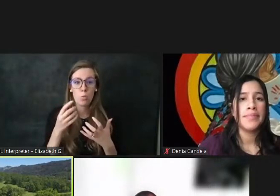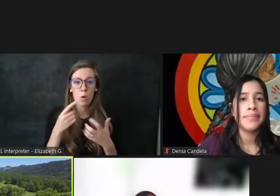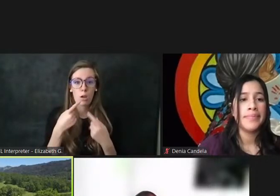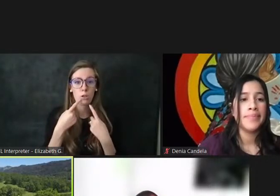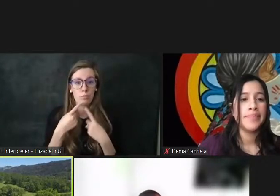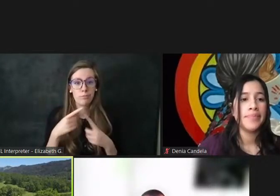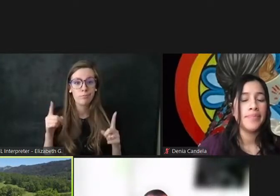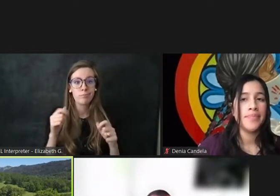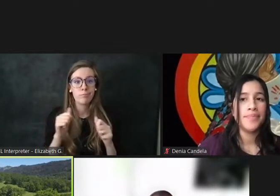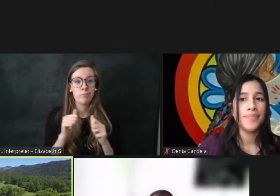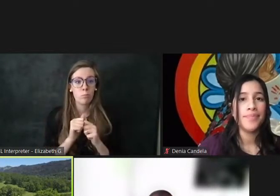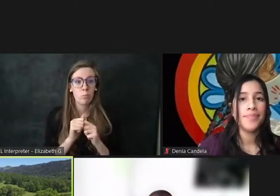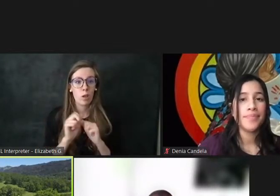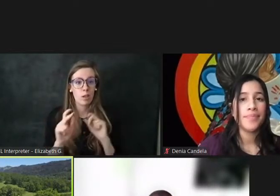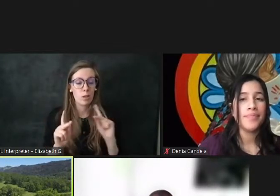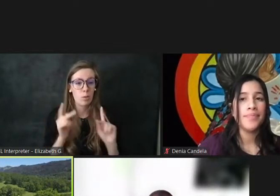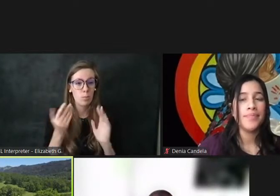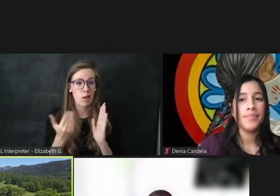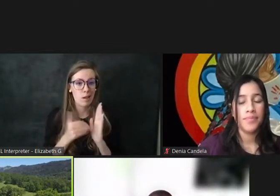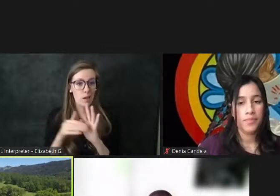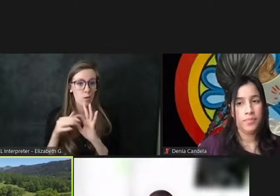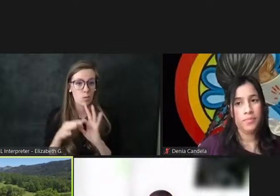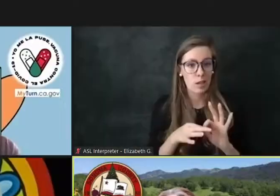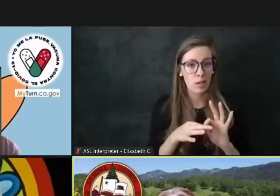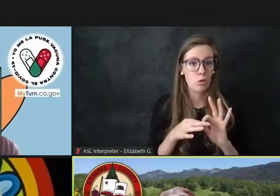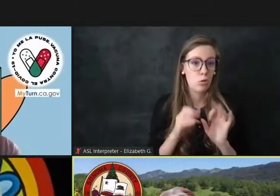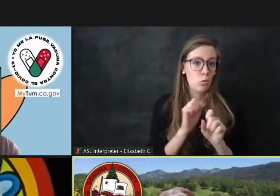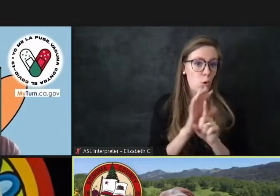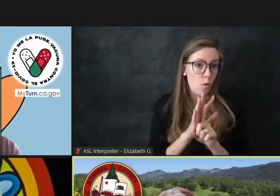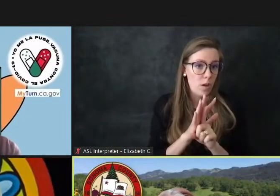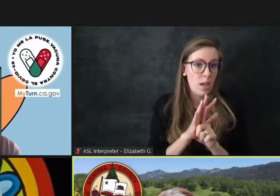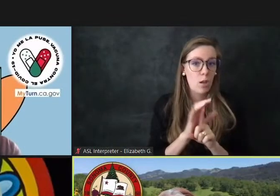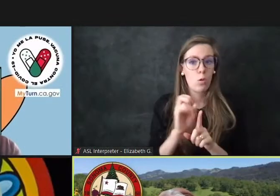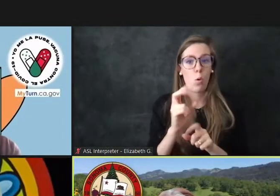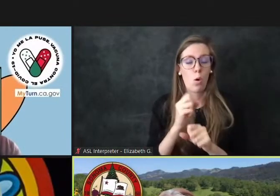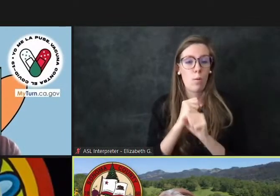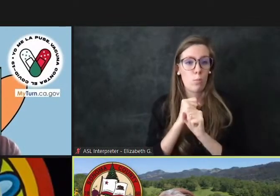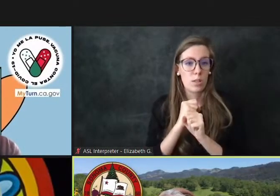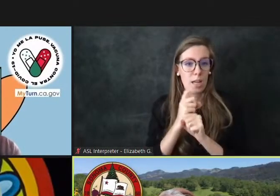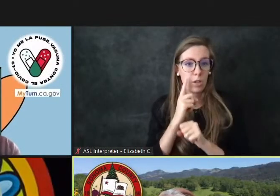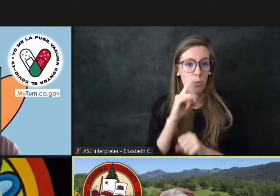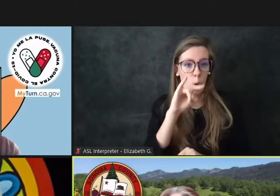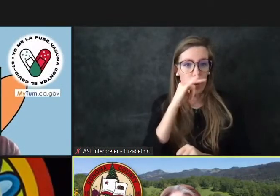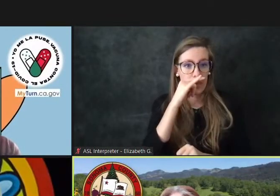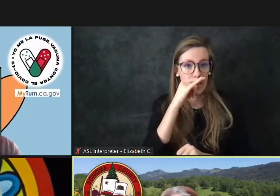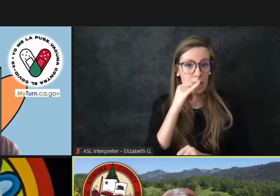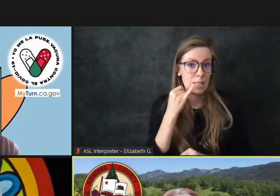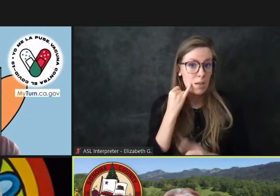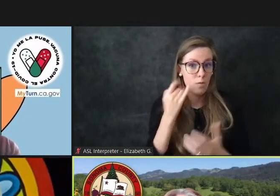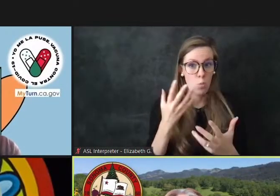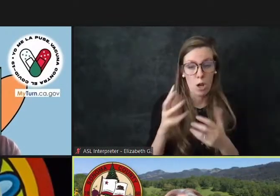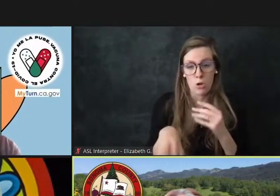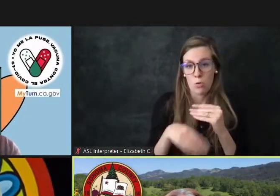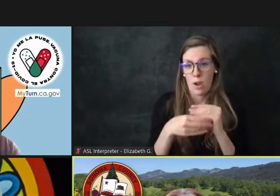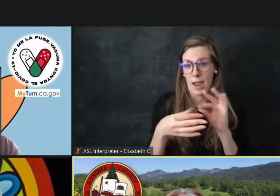again about COVID or the protection for the kids. If you wanted to say something, one person